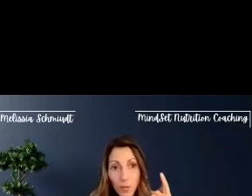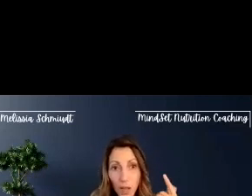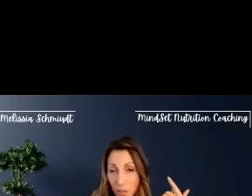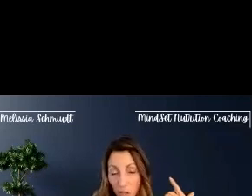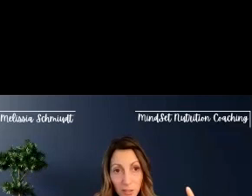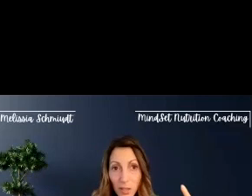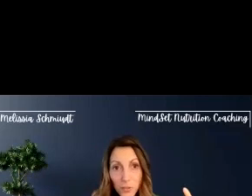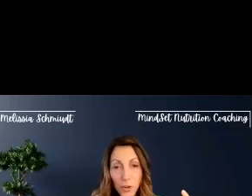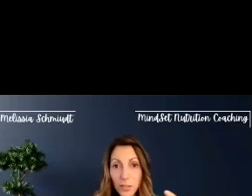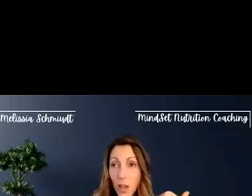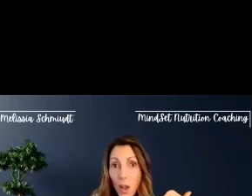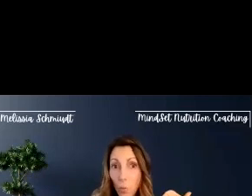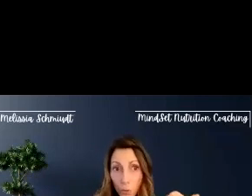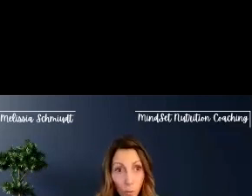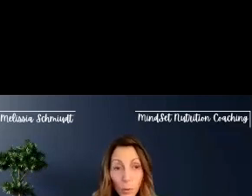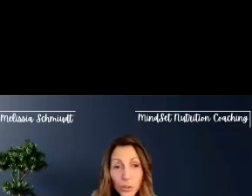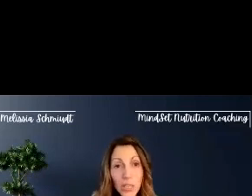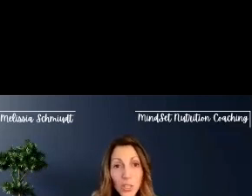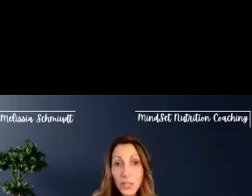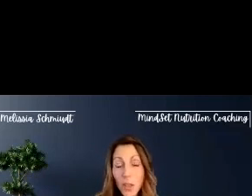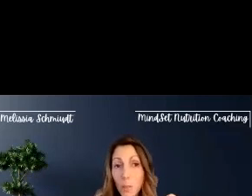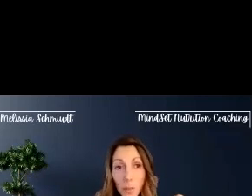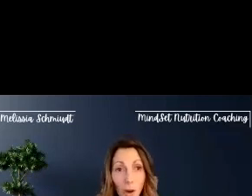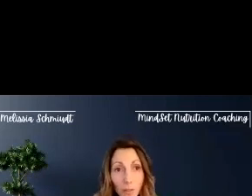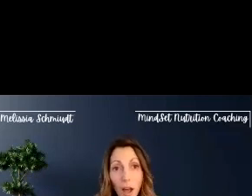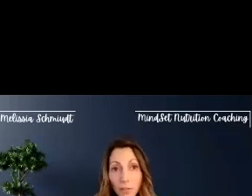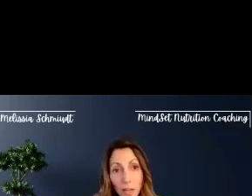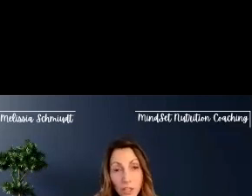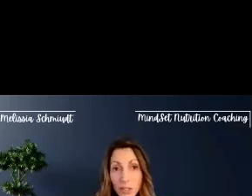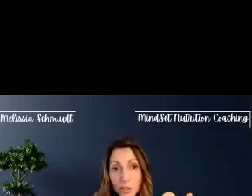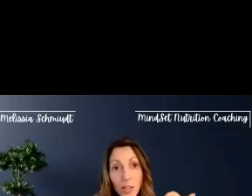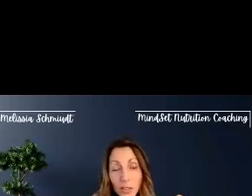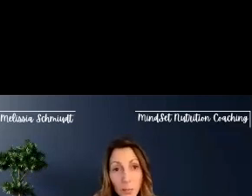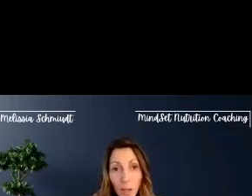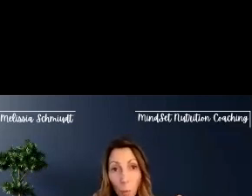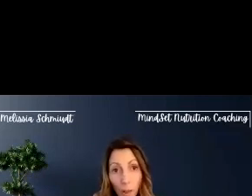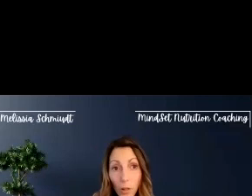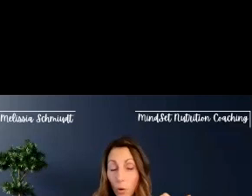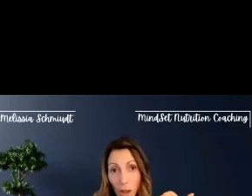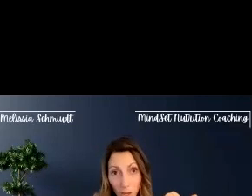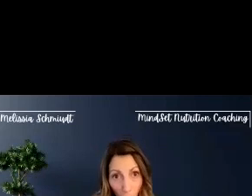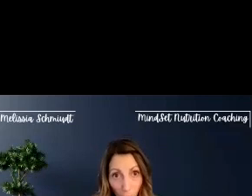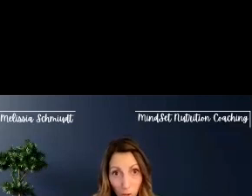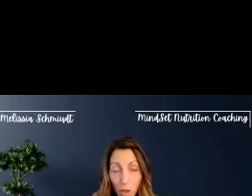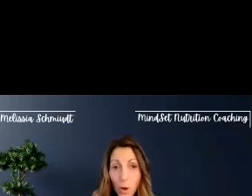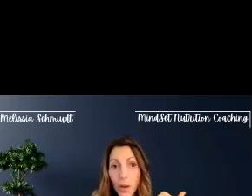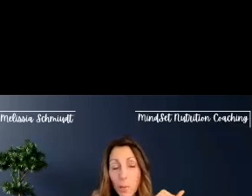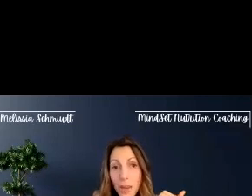You've got tons of life stress with hormonal changes. Maybe you're having hot flashes, and you're not sleeping well or at all.